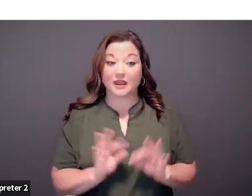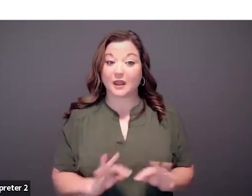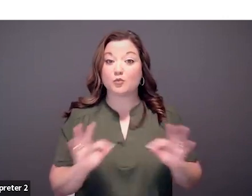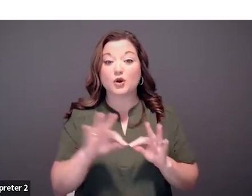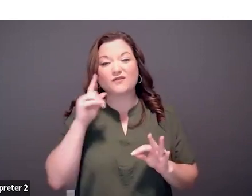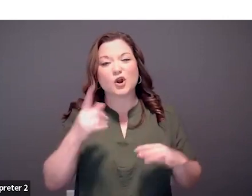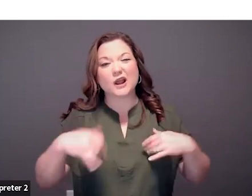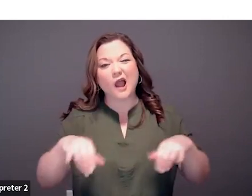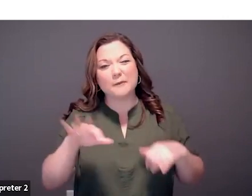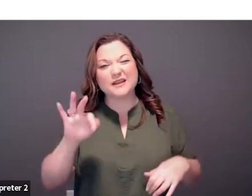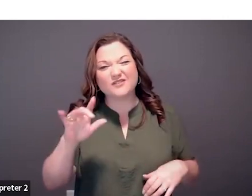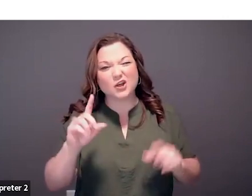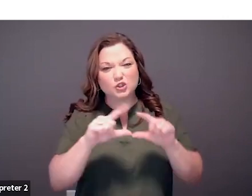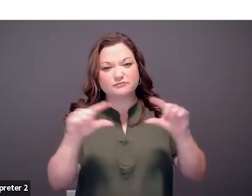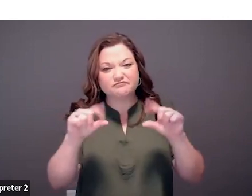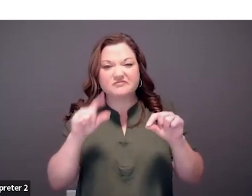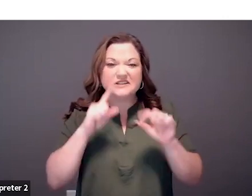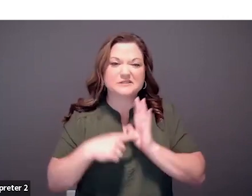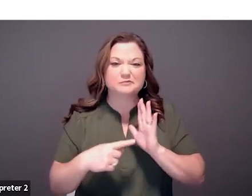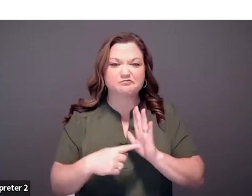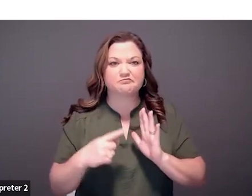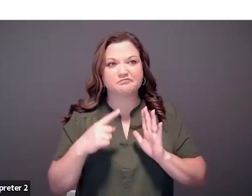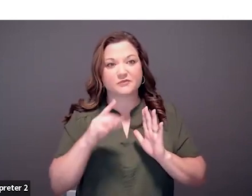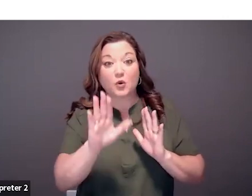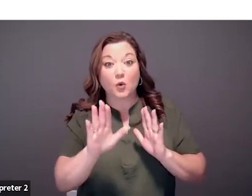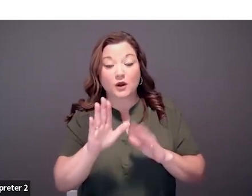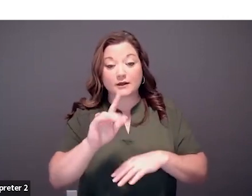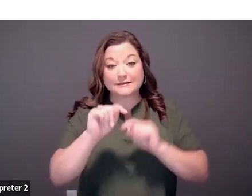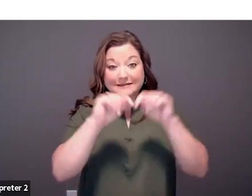especially in your templates for your default